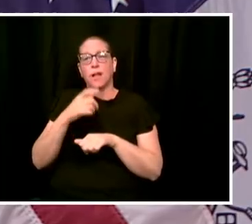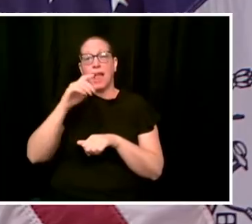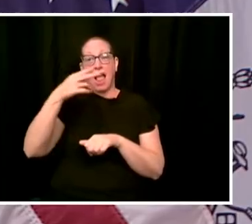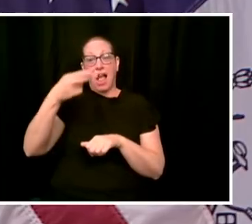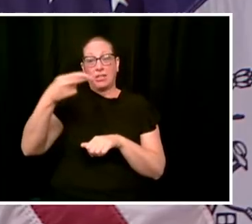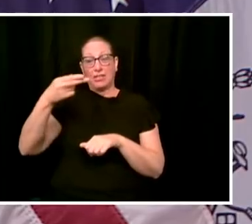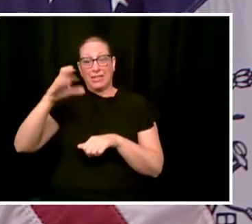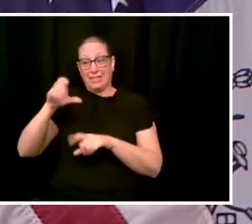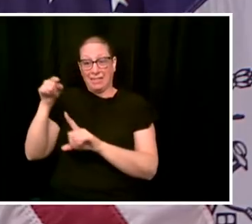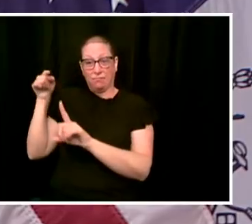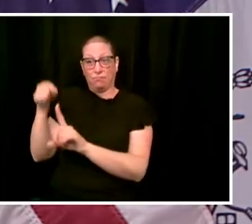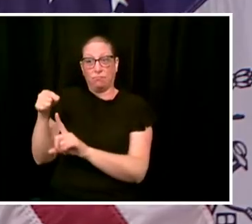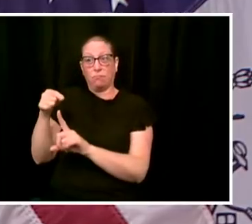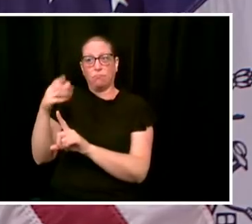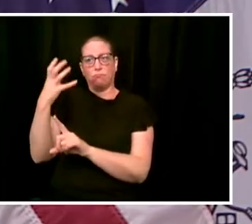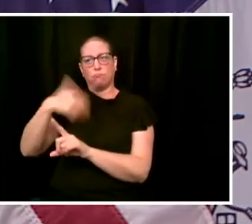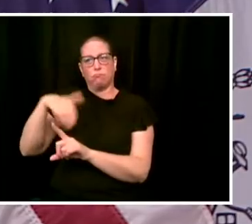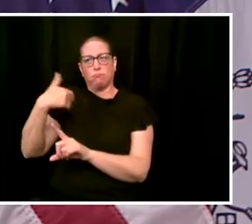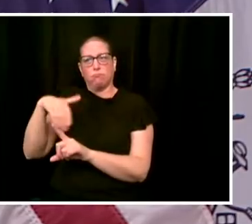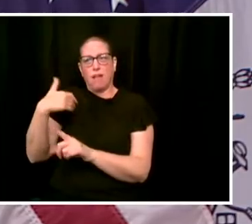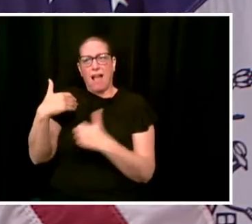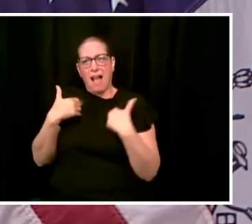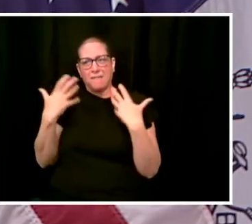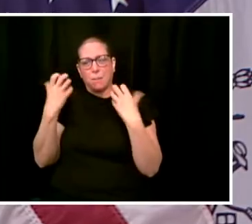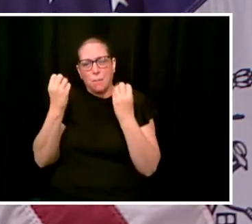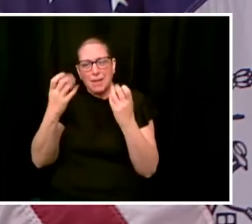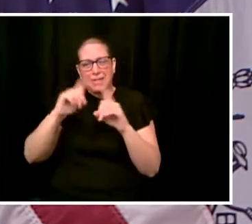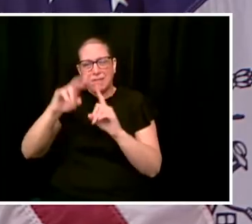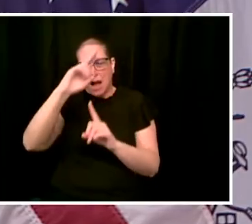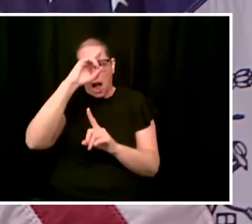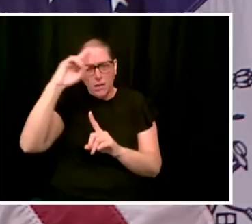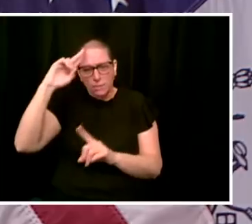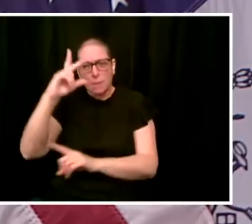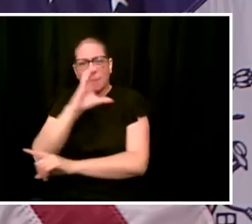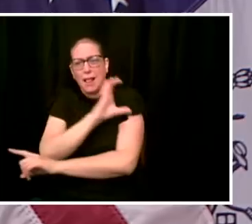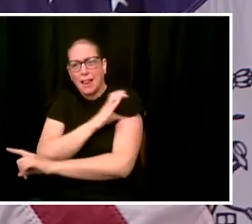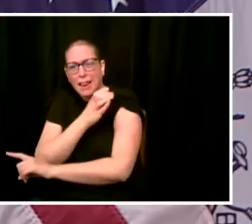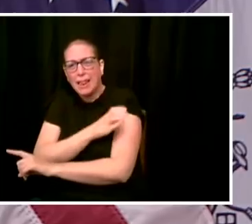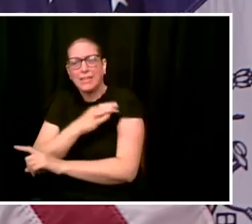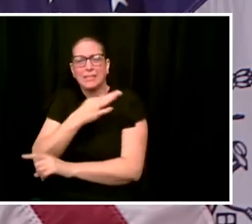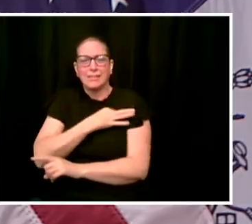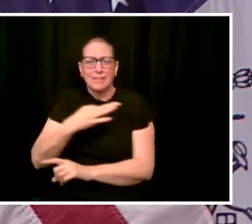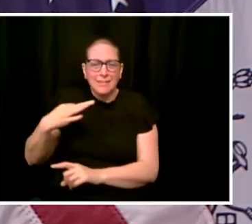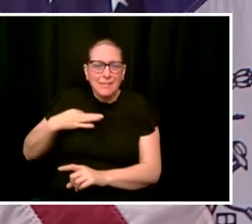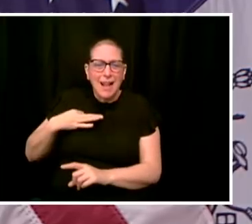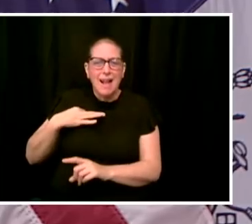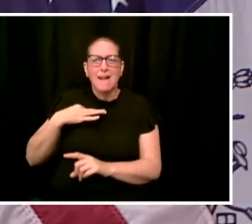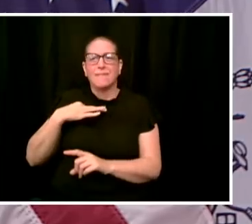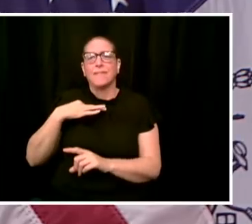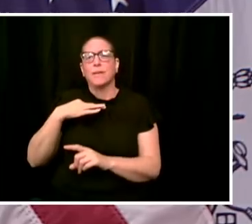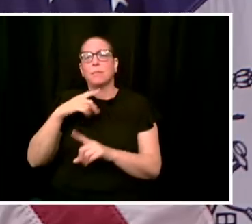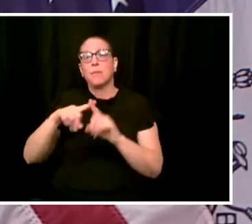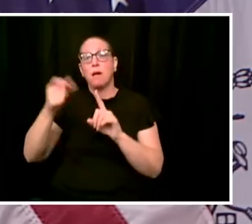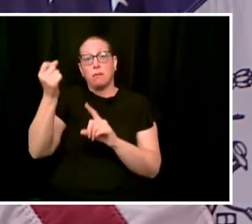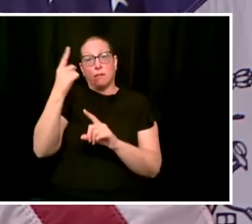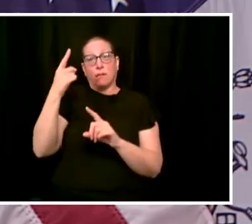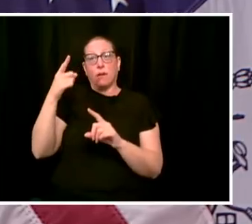UNPRECEDENTED LEVEL, WE WANTED TO BRING TOGHETER THE CAPACITY OF HEALTH AND